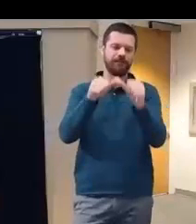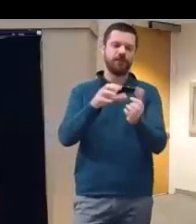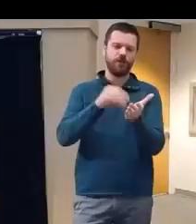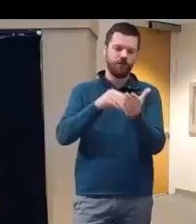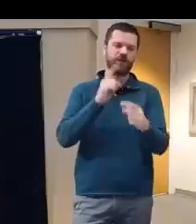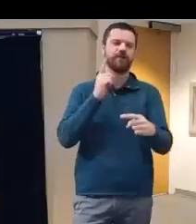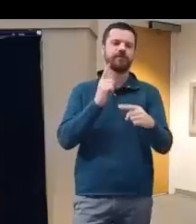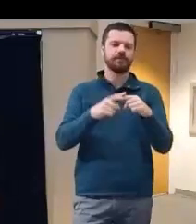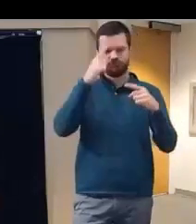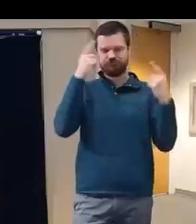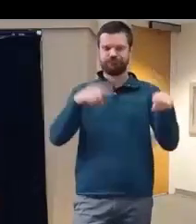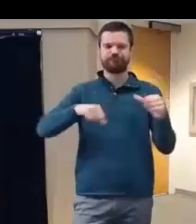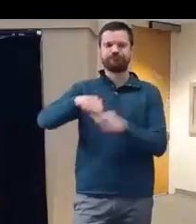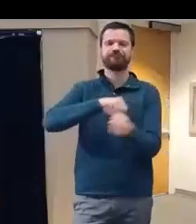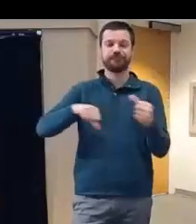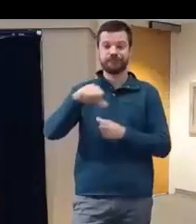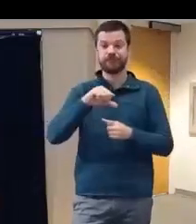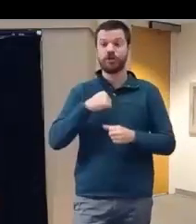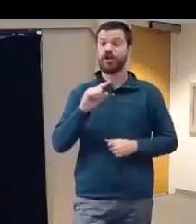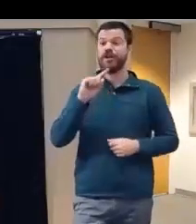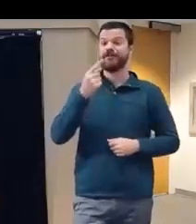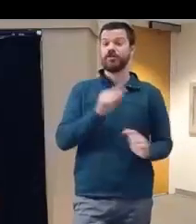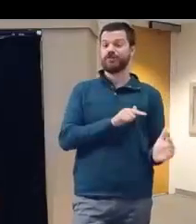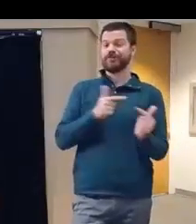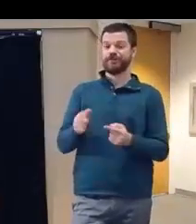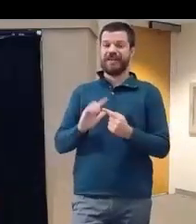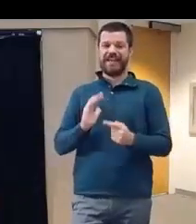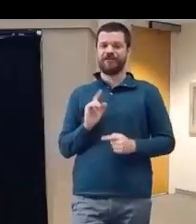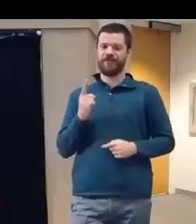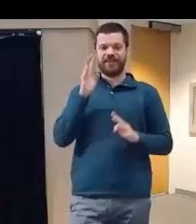without further Ado I'm going to hand off to our first Innovation which is going to be Dr